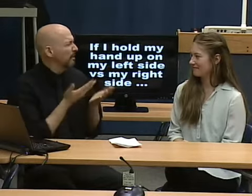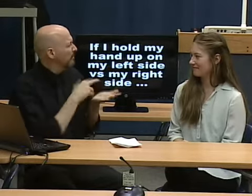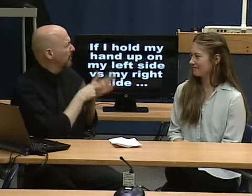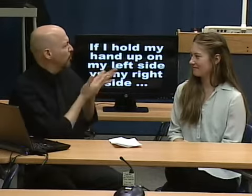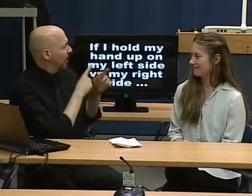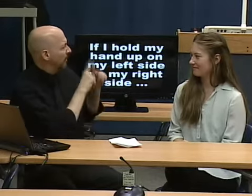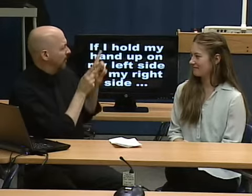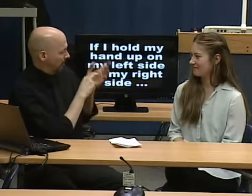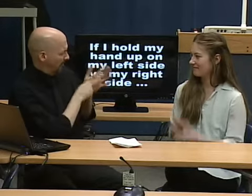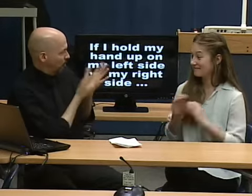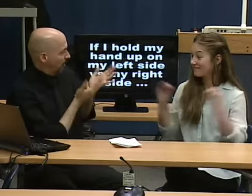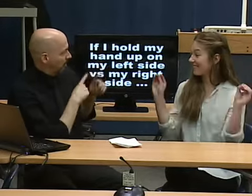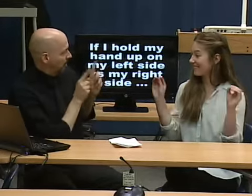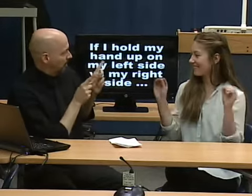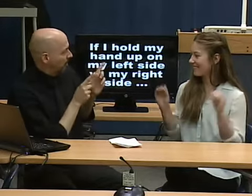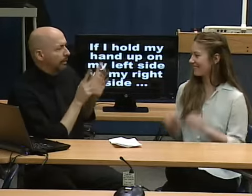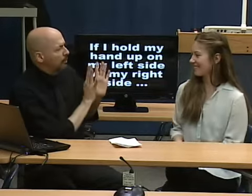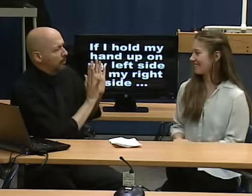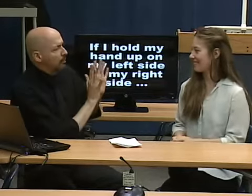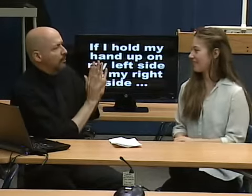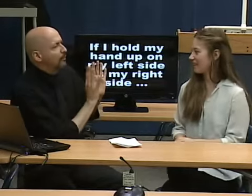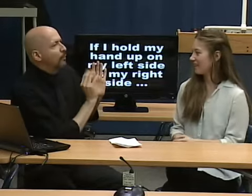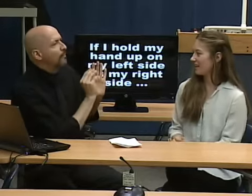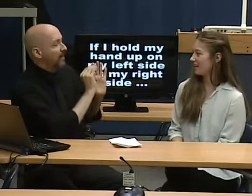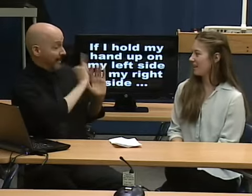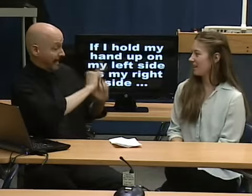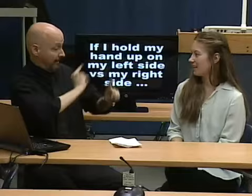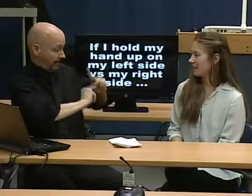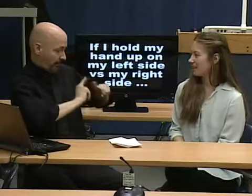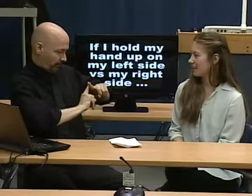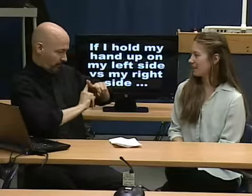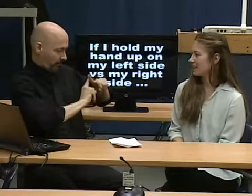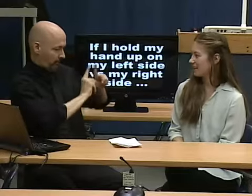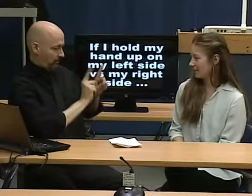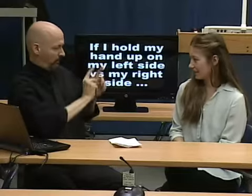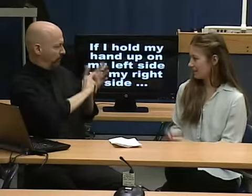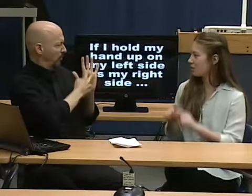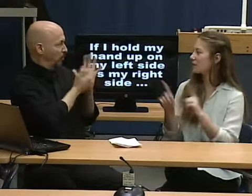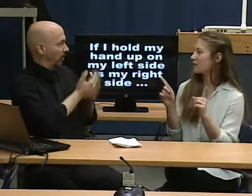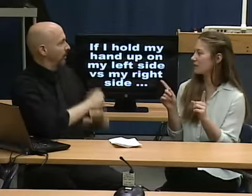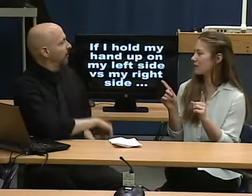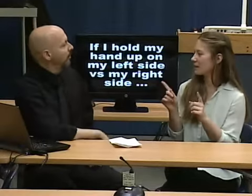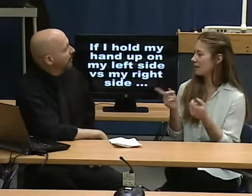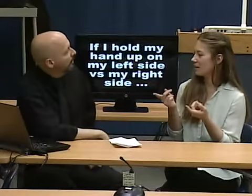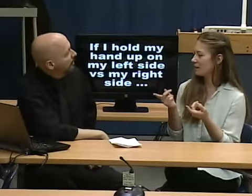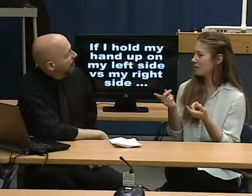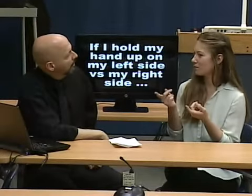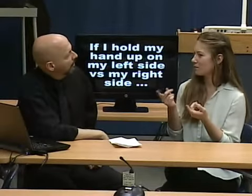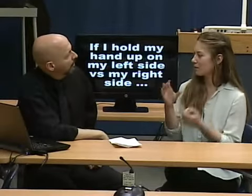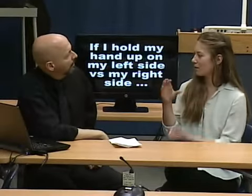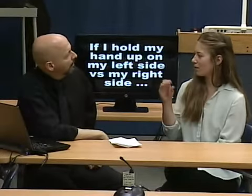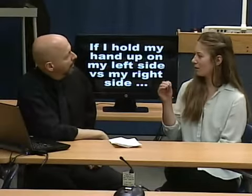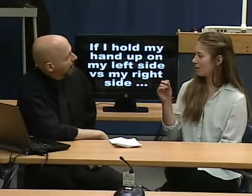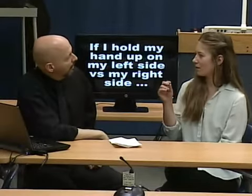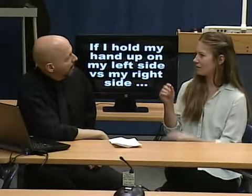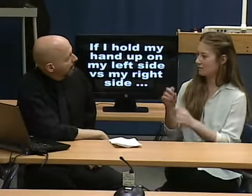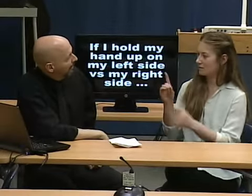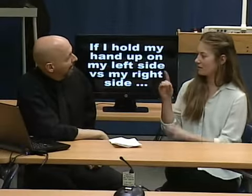So what does it mean, different? Nothing! Hold on, hold on... The sign itself--"different"--what does it mean? C-O-N...